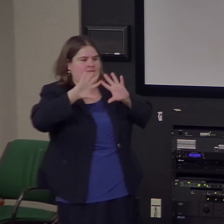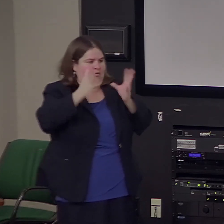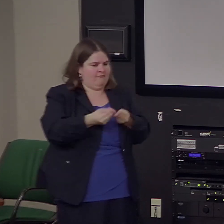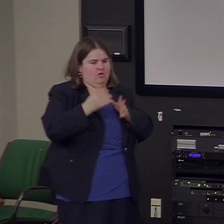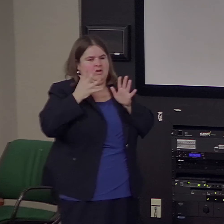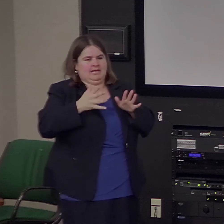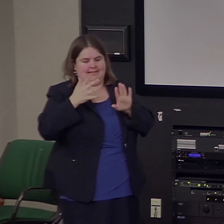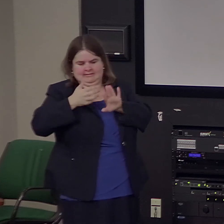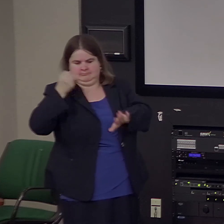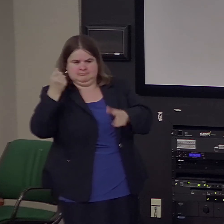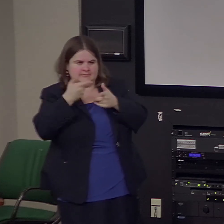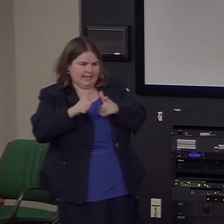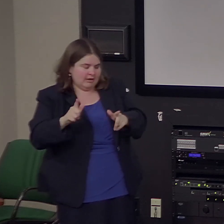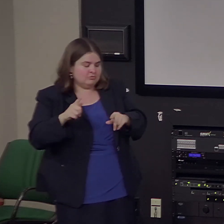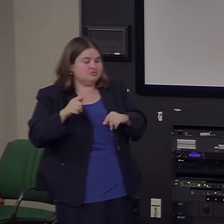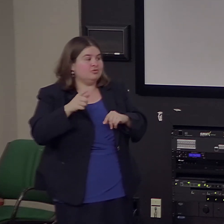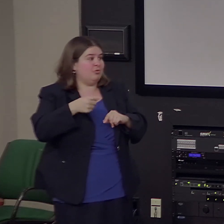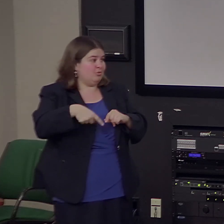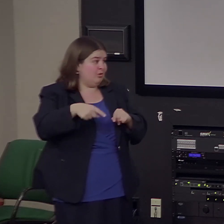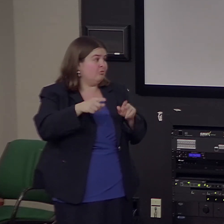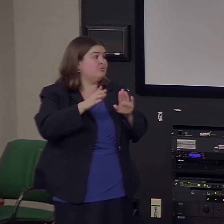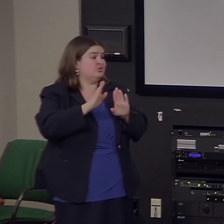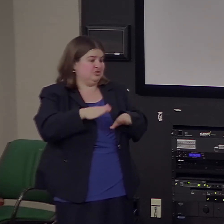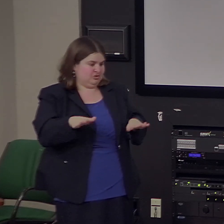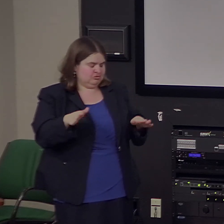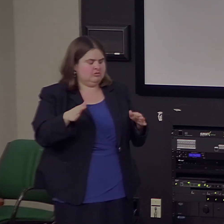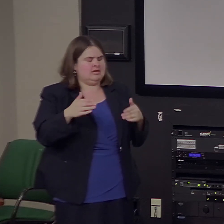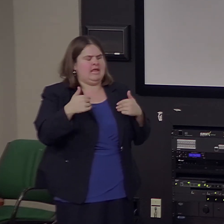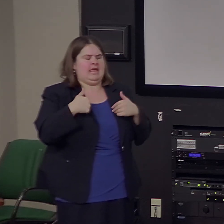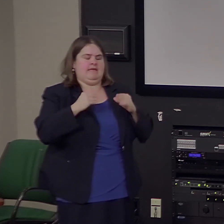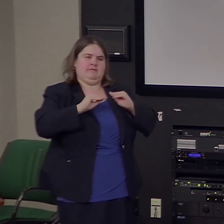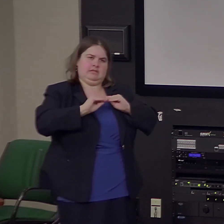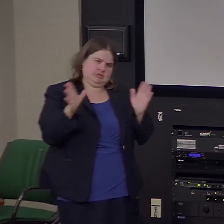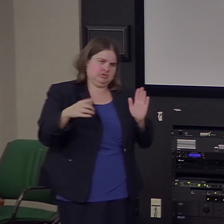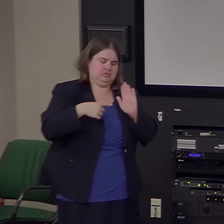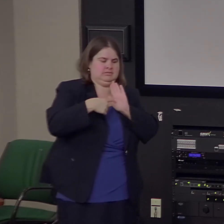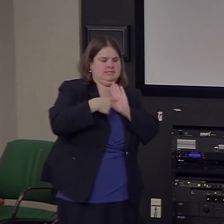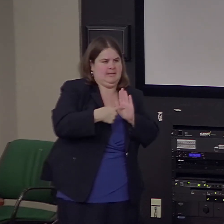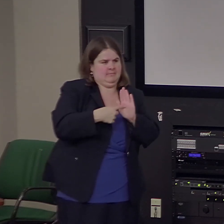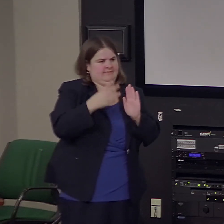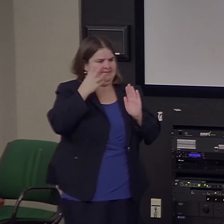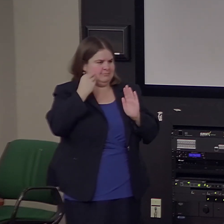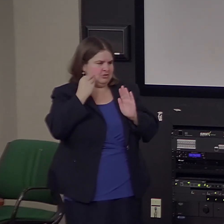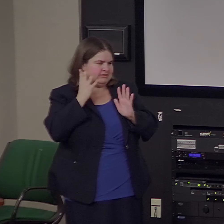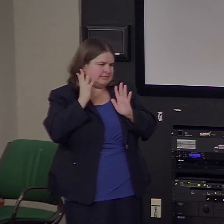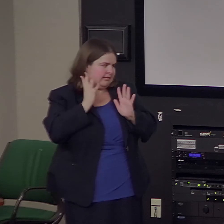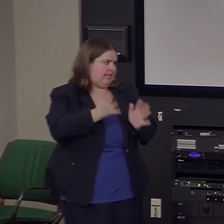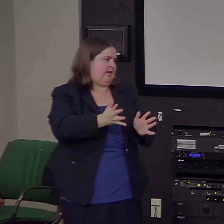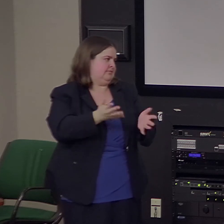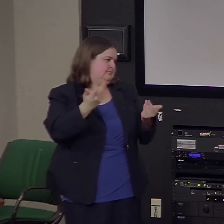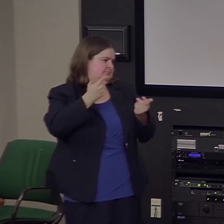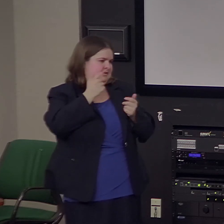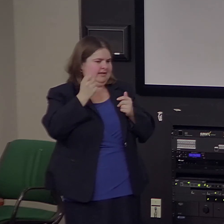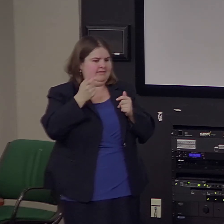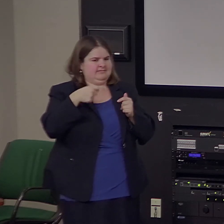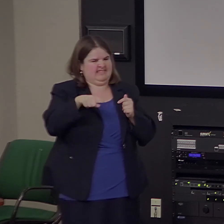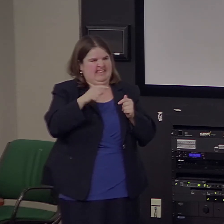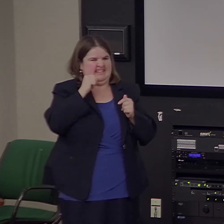So these children have telltale indices of having had this late exposure to the patterns of language